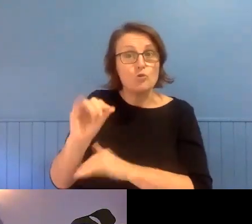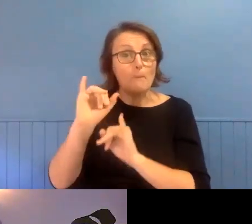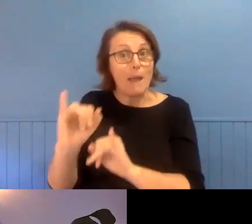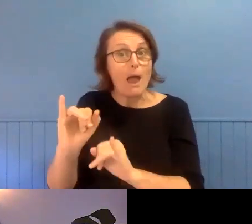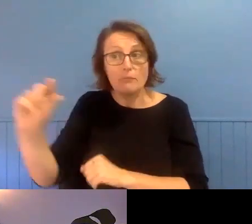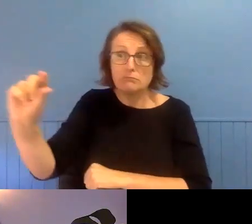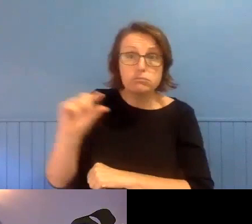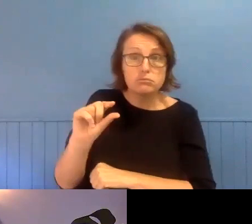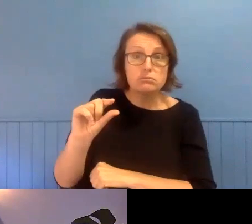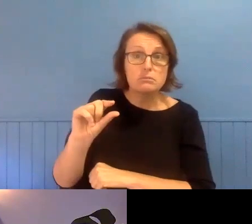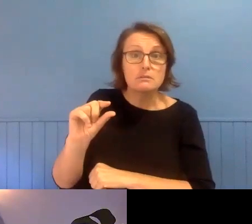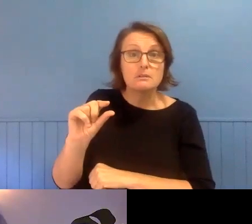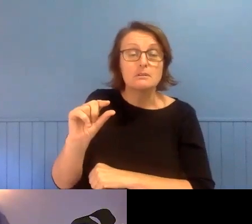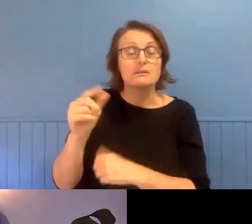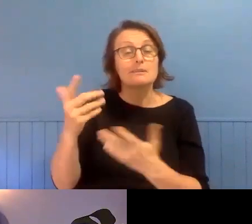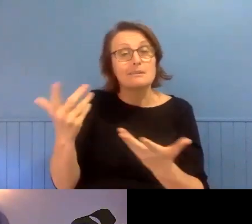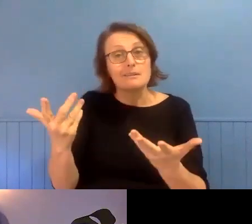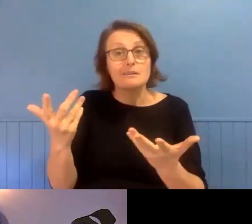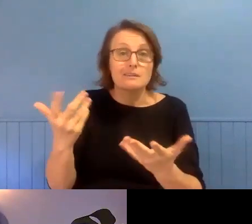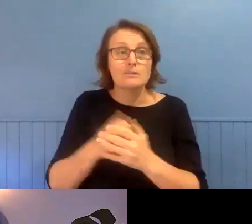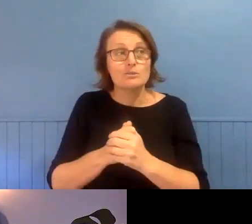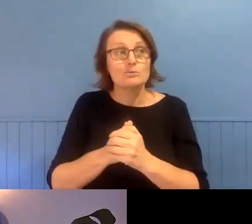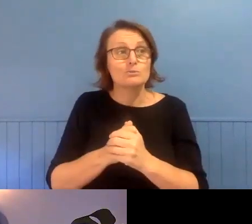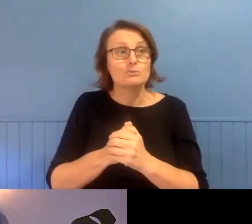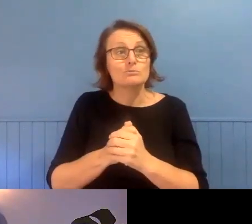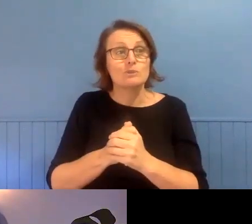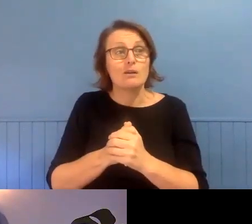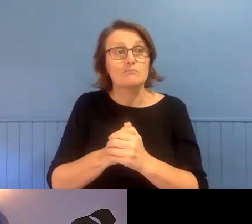certainly some people are in the mind to give. I hope we'll have more